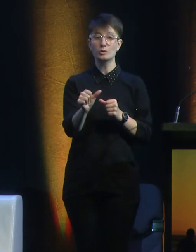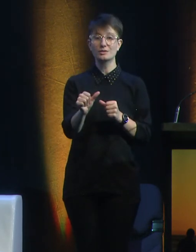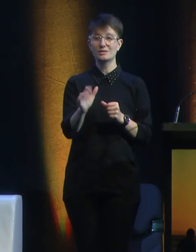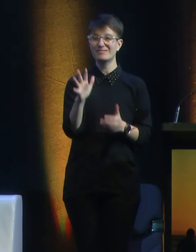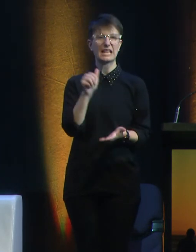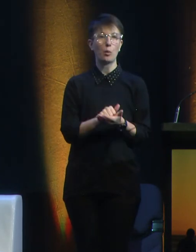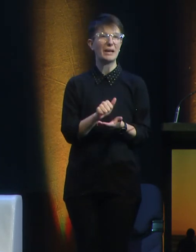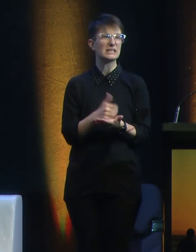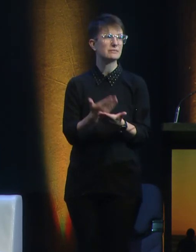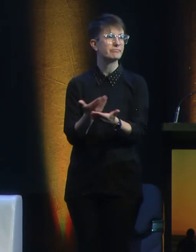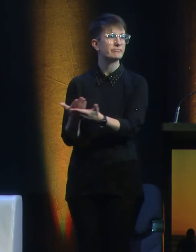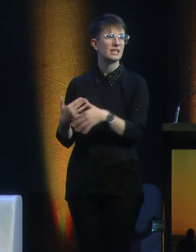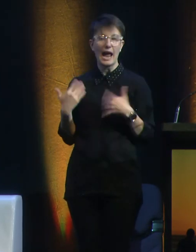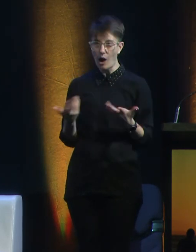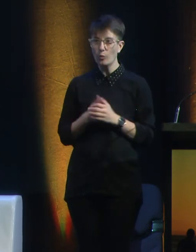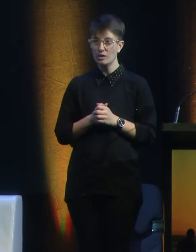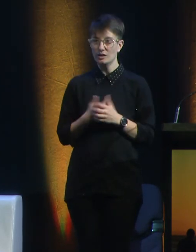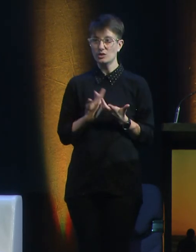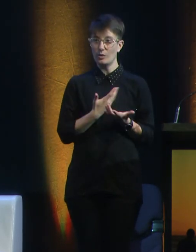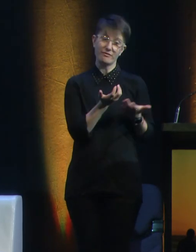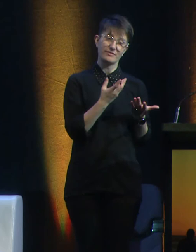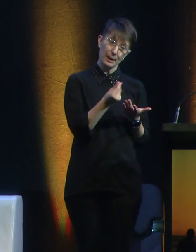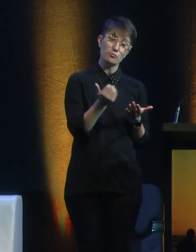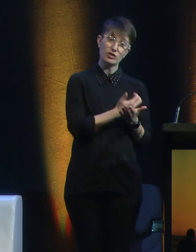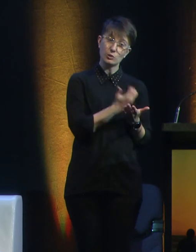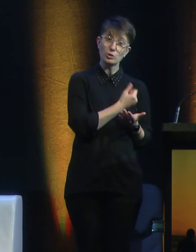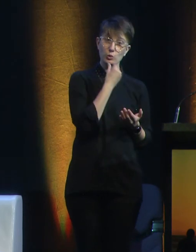got a little bit resourced, yes we're a little bit lacking in capacity at times, but we want